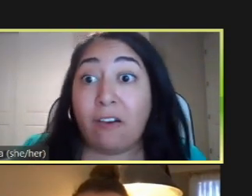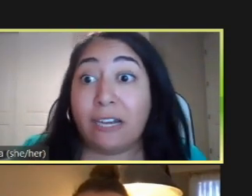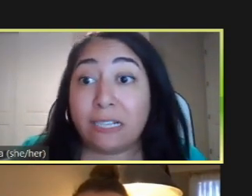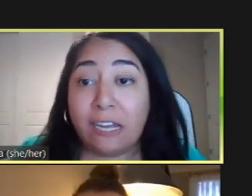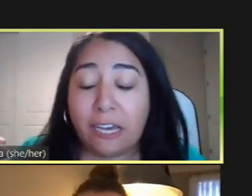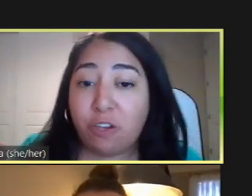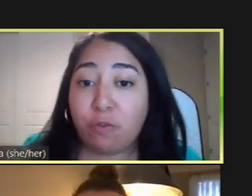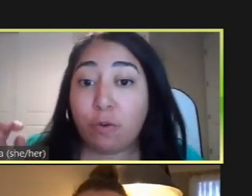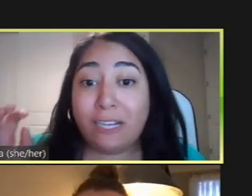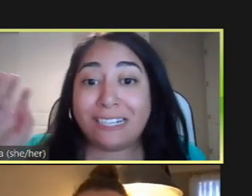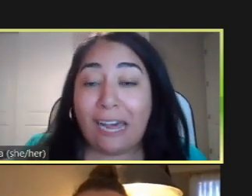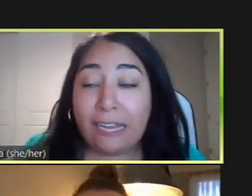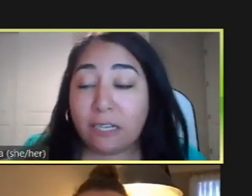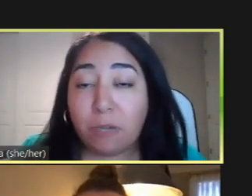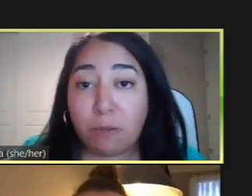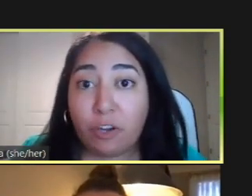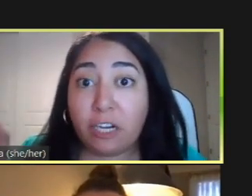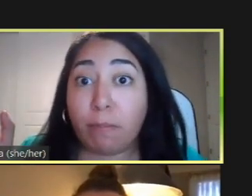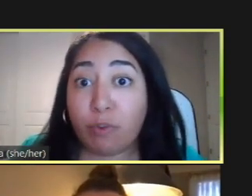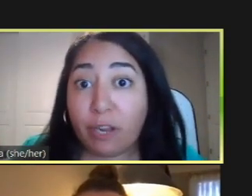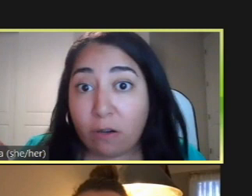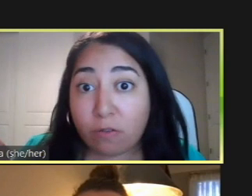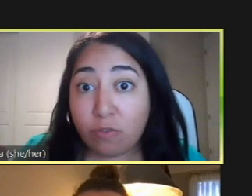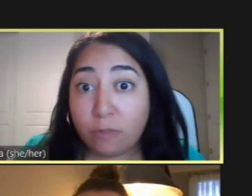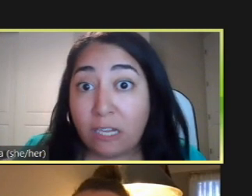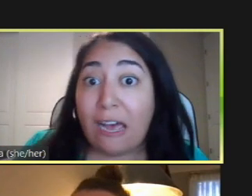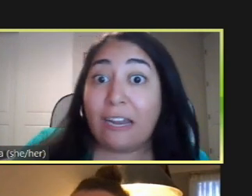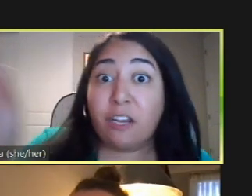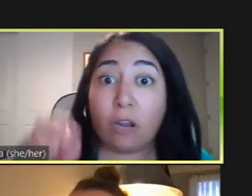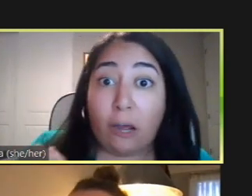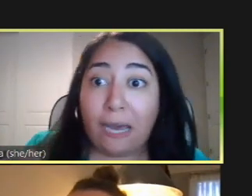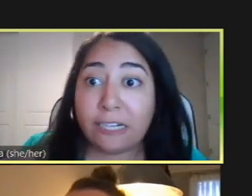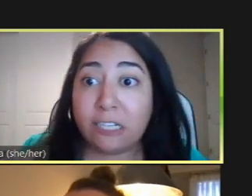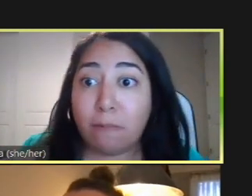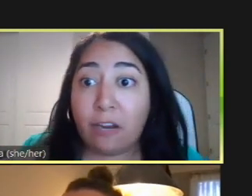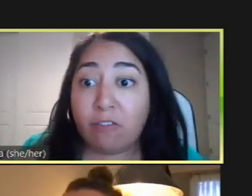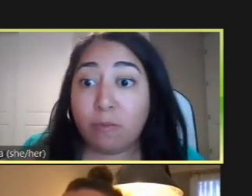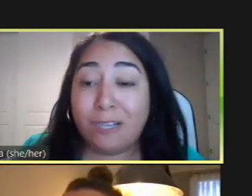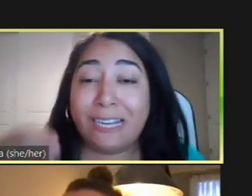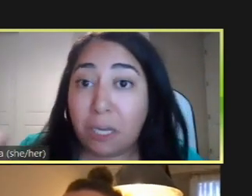Now, let's say that you send people into break out rooms and then you come back to the main room.